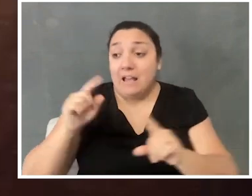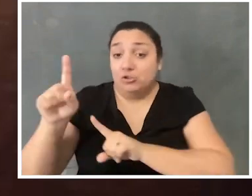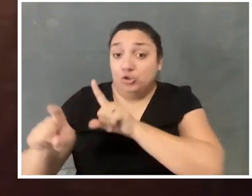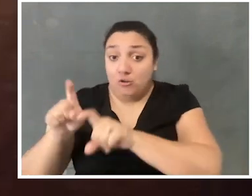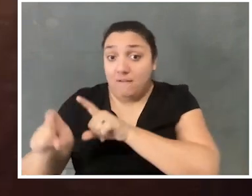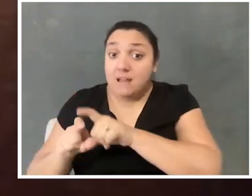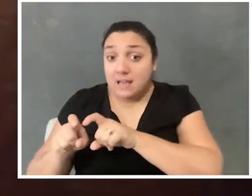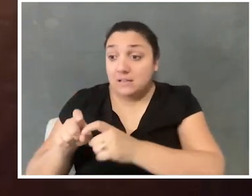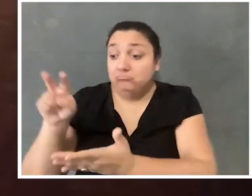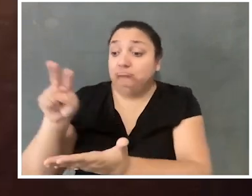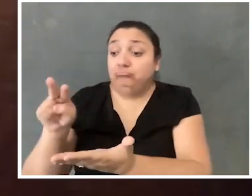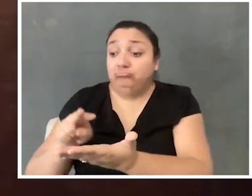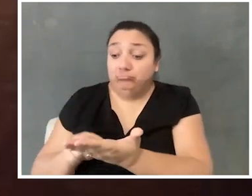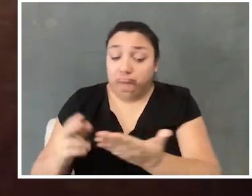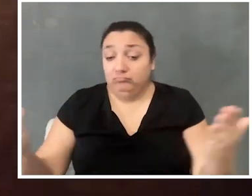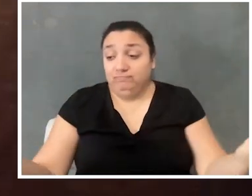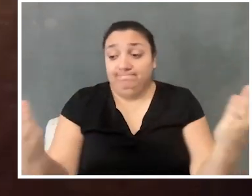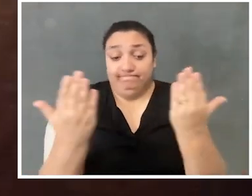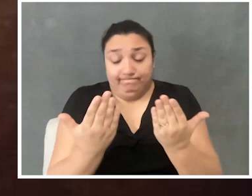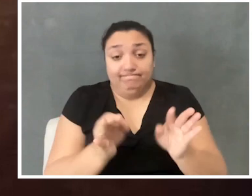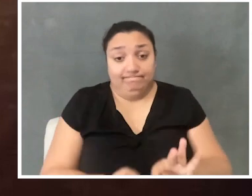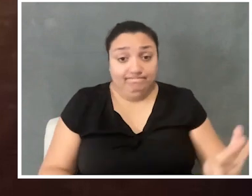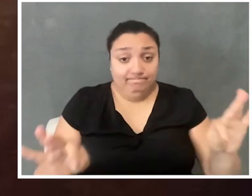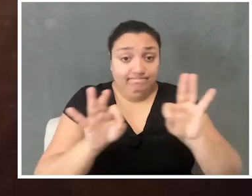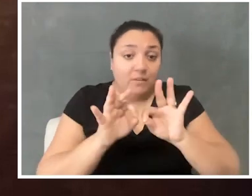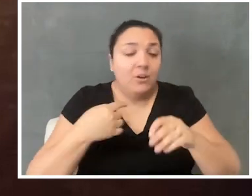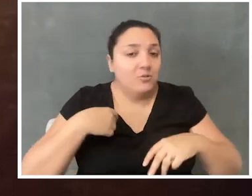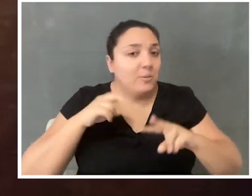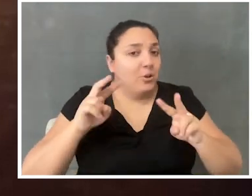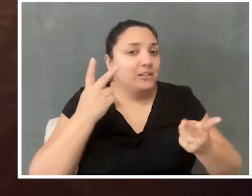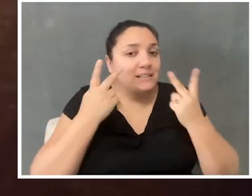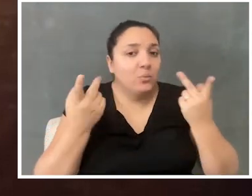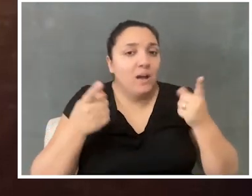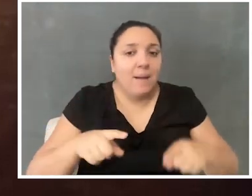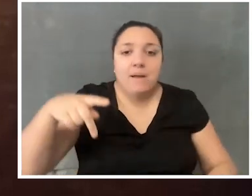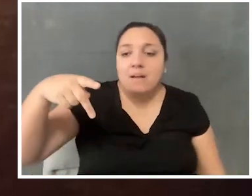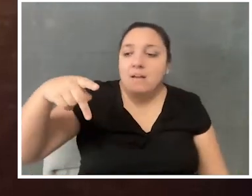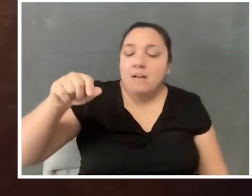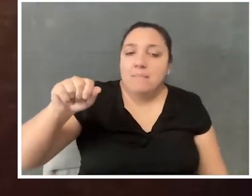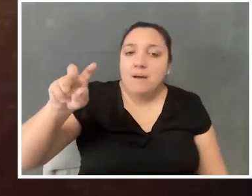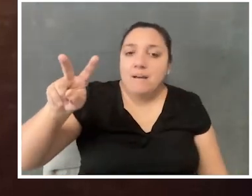So I'm excited to see what the PAVA team does this year. Not just the poll site surveys,